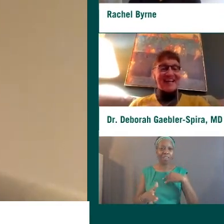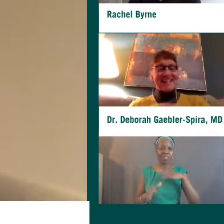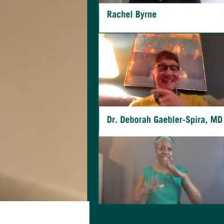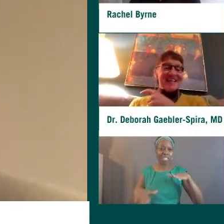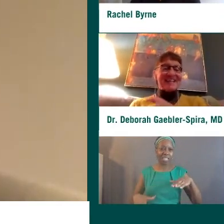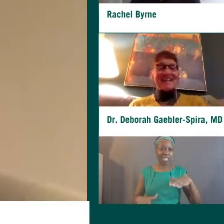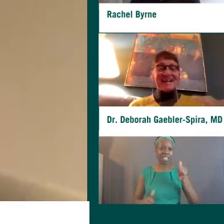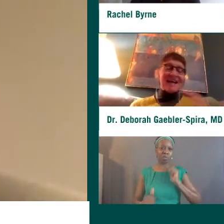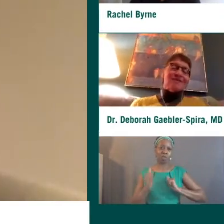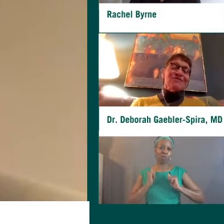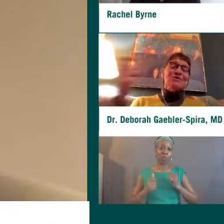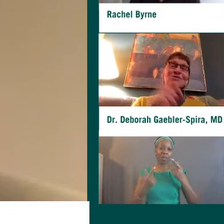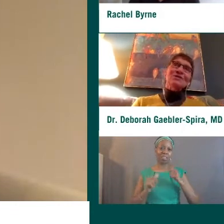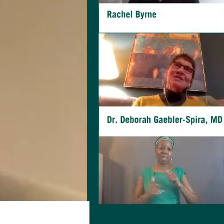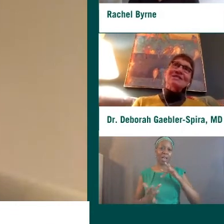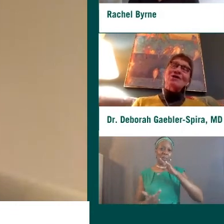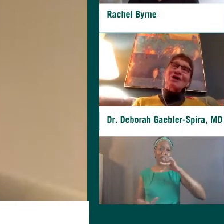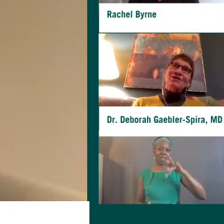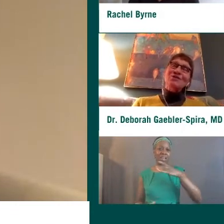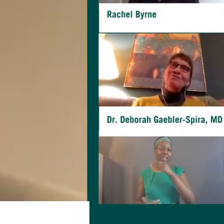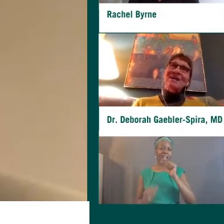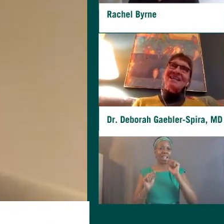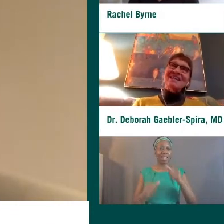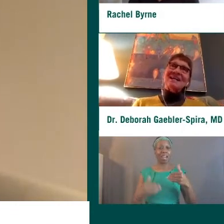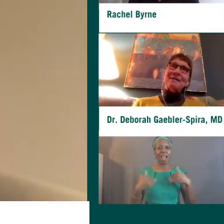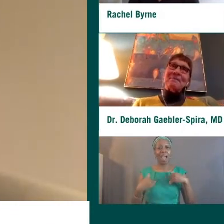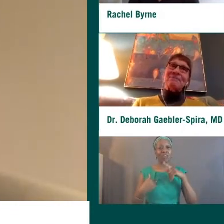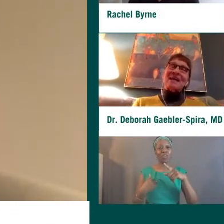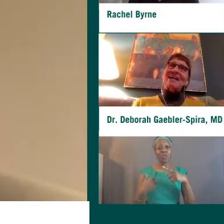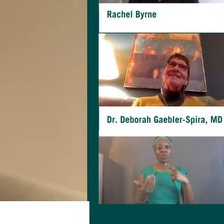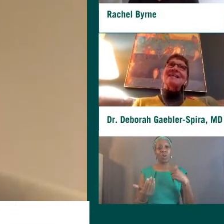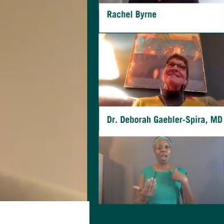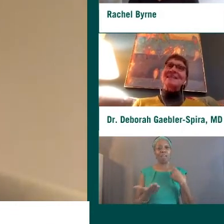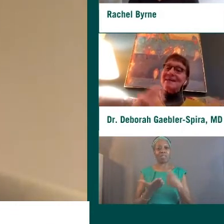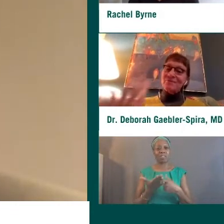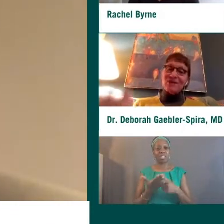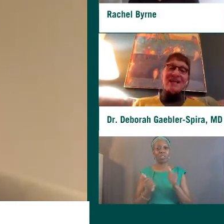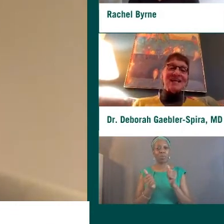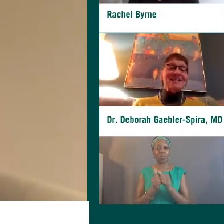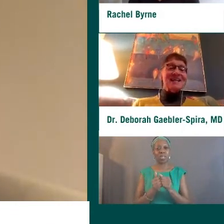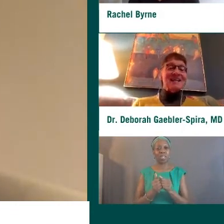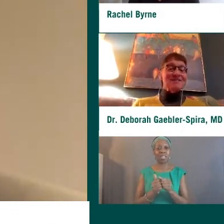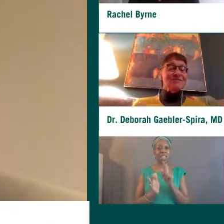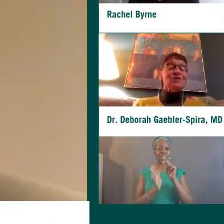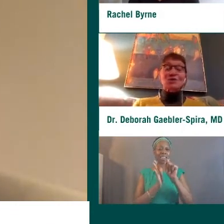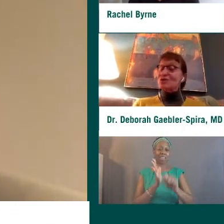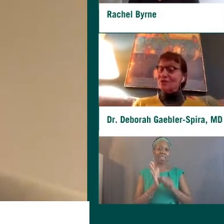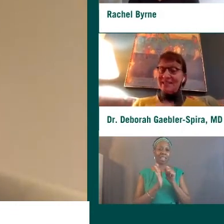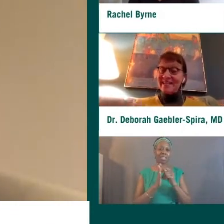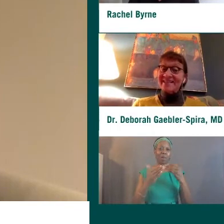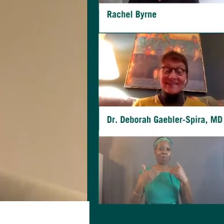And can I have you talk to my... At that time we had a researcher in dance.